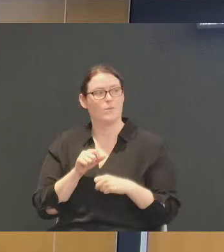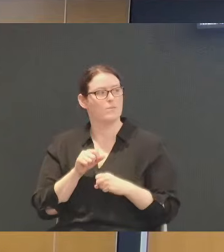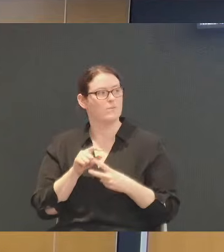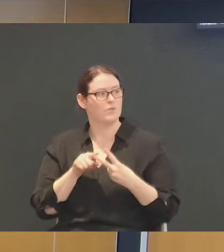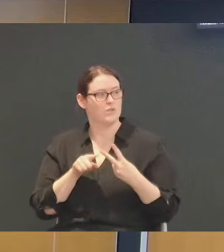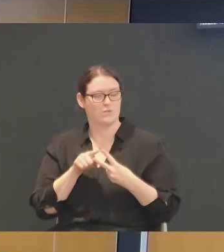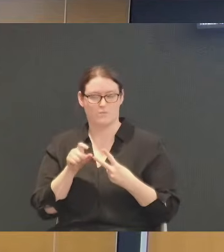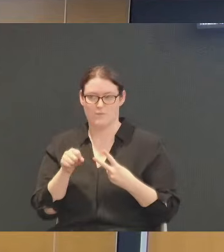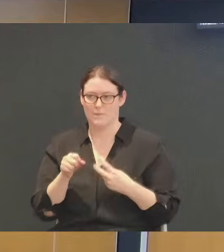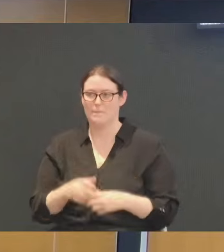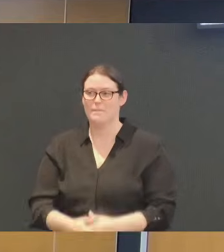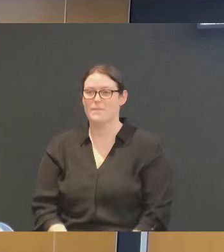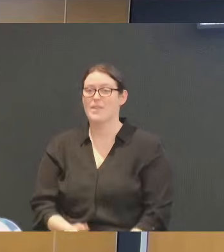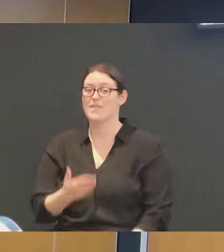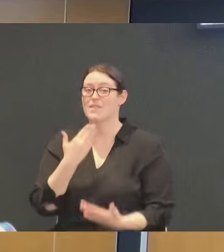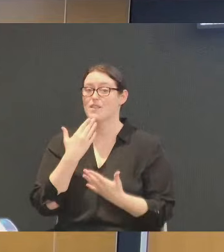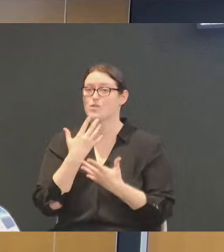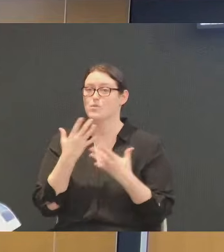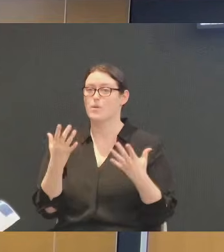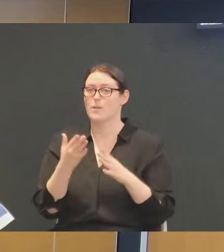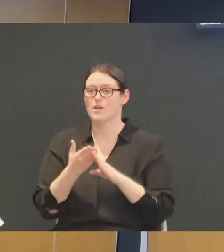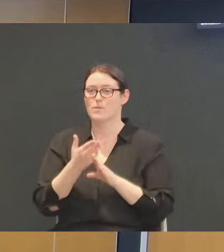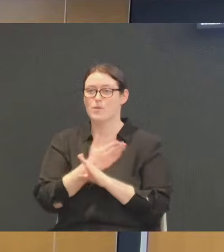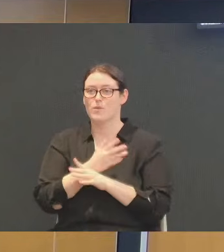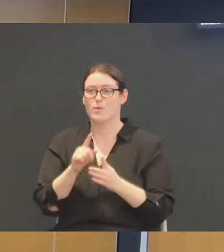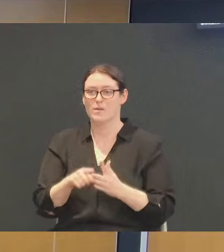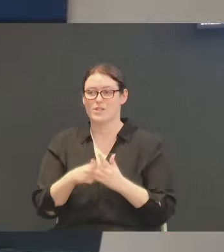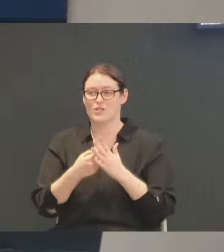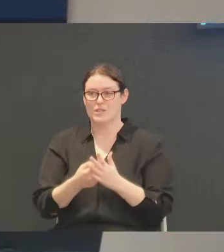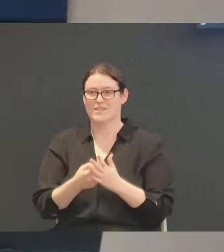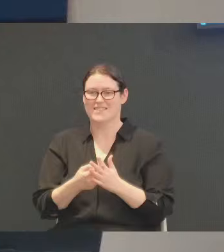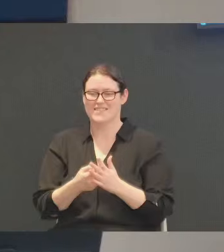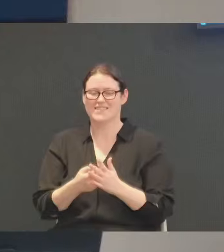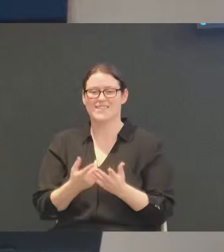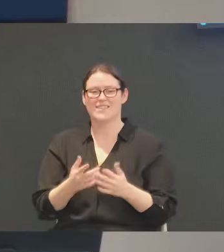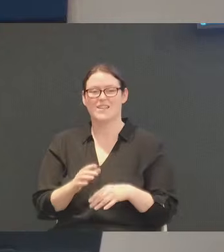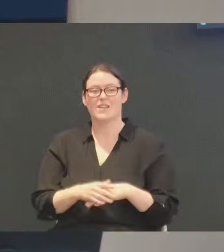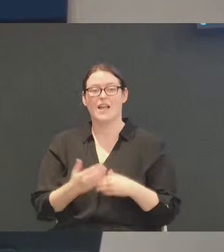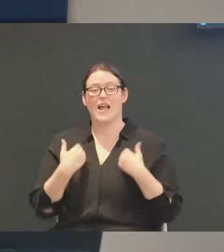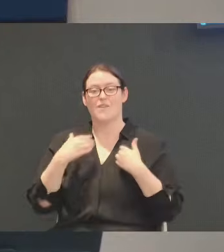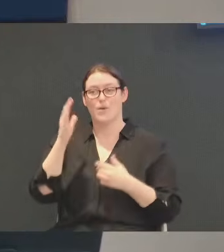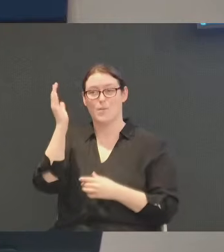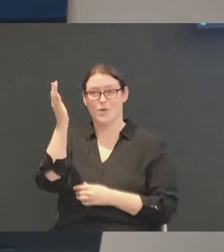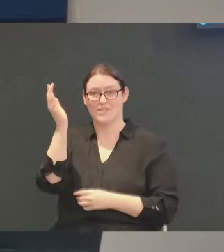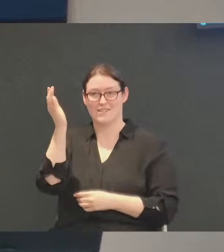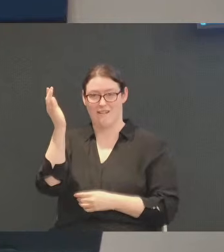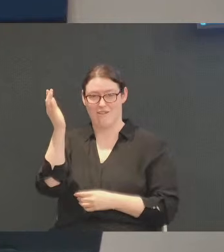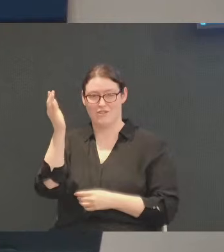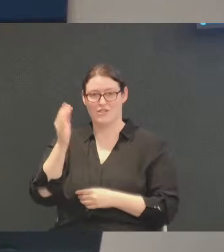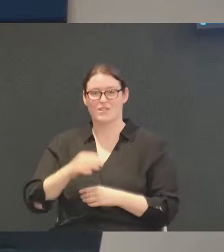so much. And before we get started on our public hearing, we have a presentation that we're all